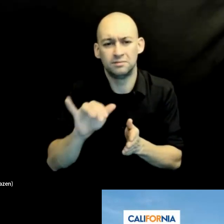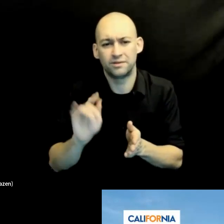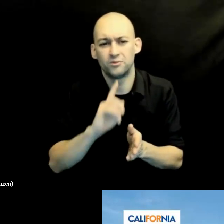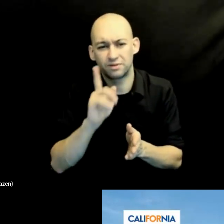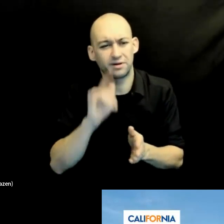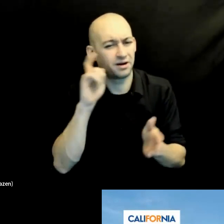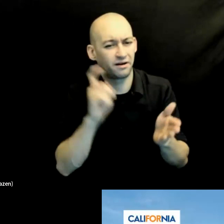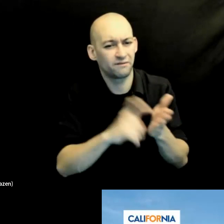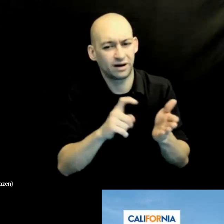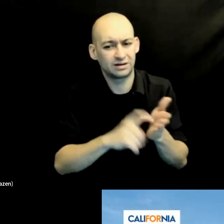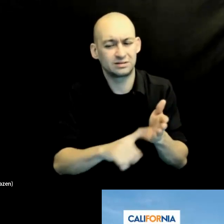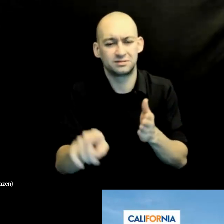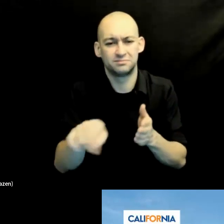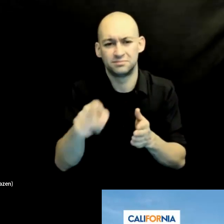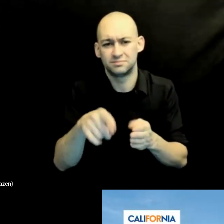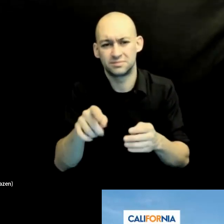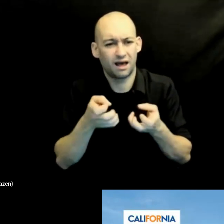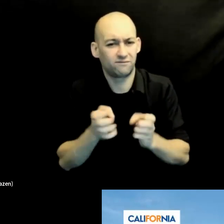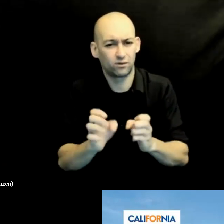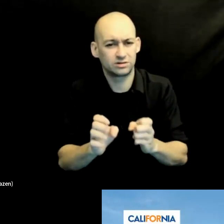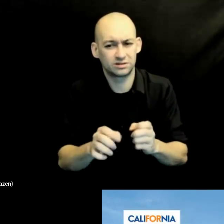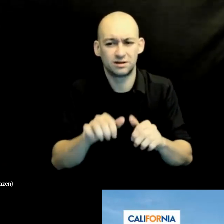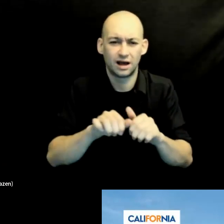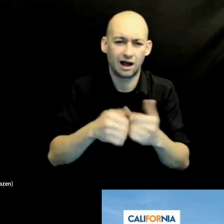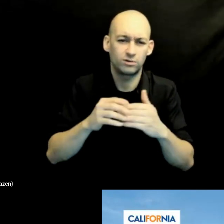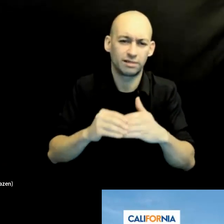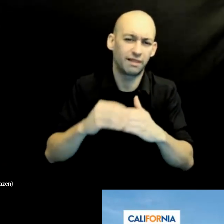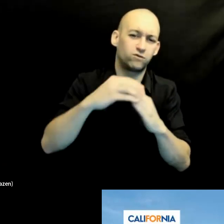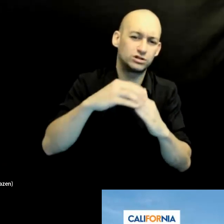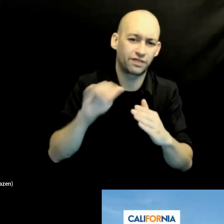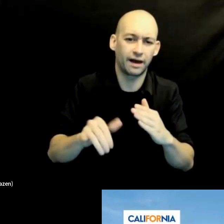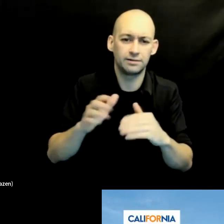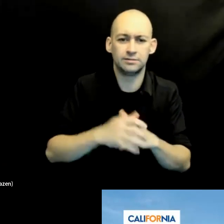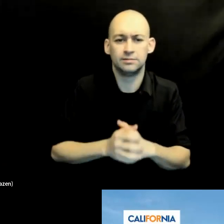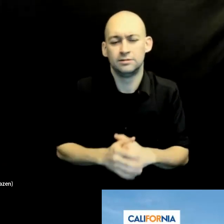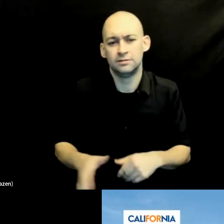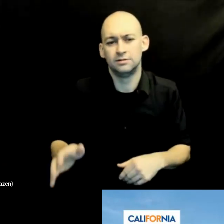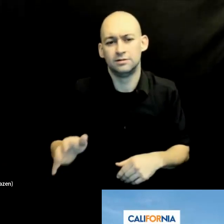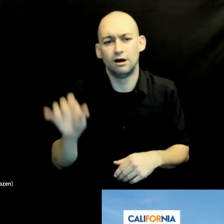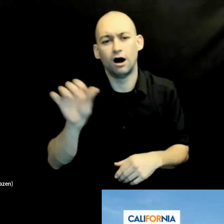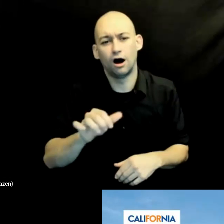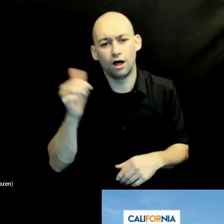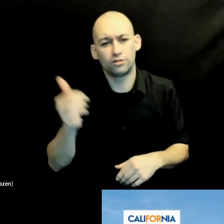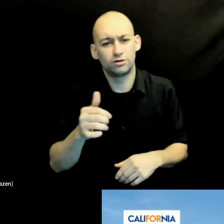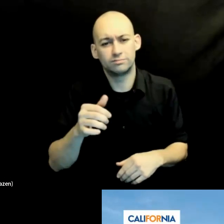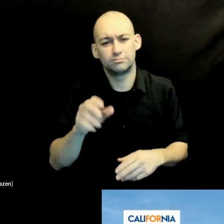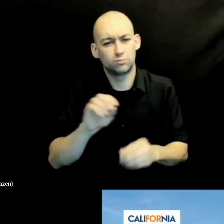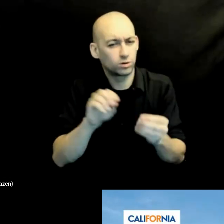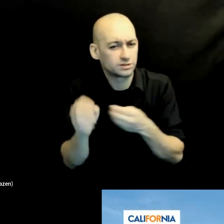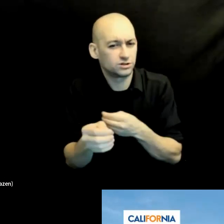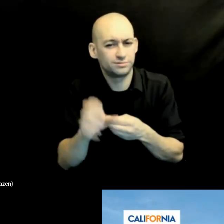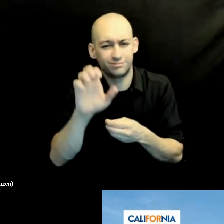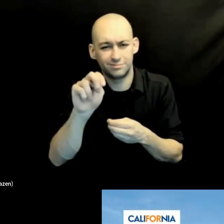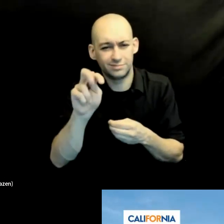existing efforts, and how we leverage those and to work with other entities and other sources of